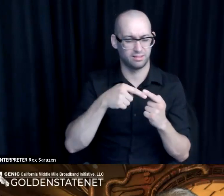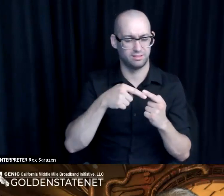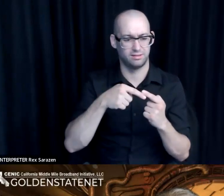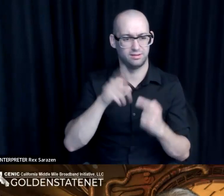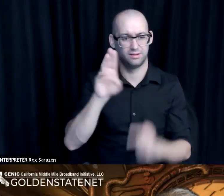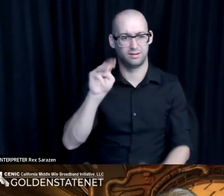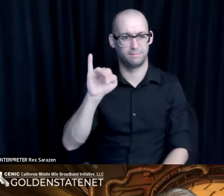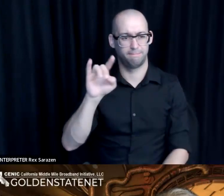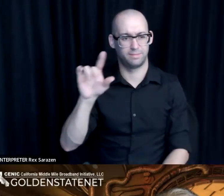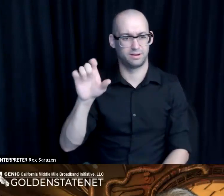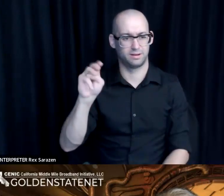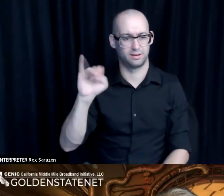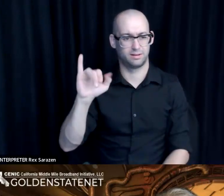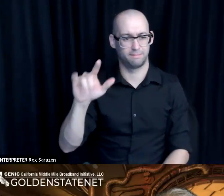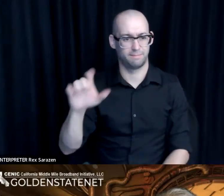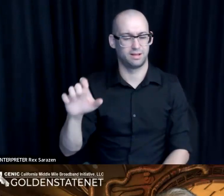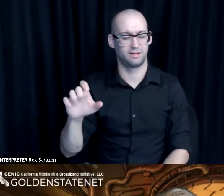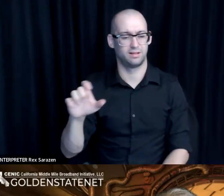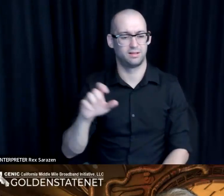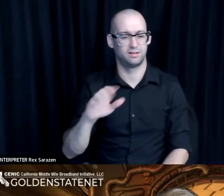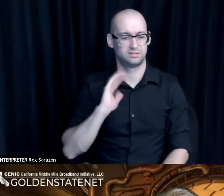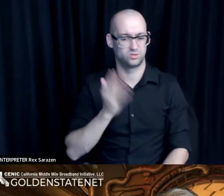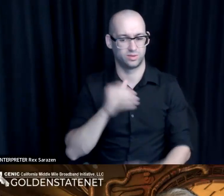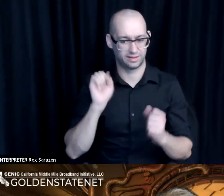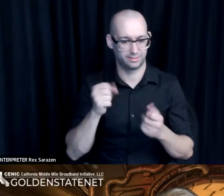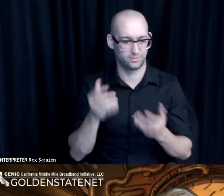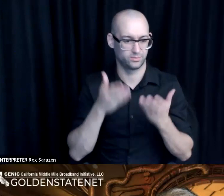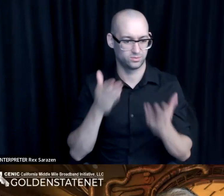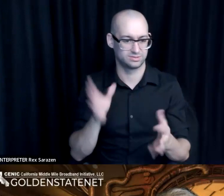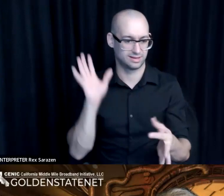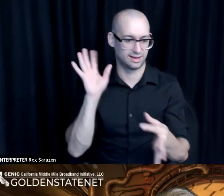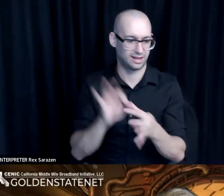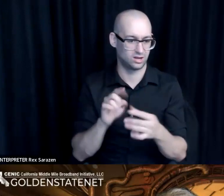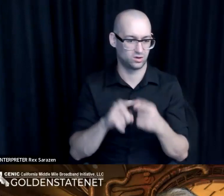so that we can propose connecting to those we think there's some advantages. Obviously,